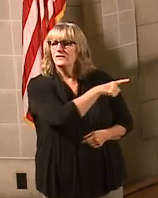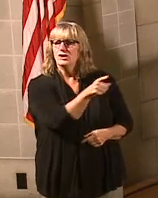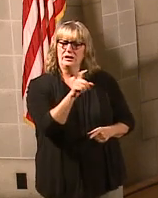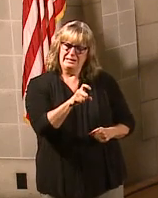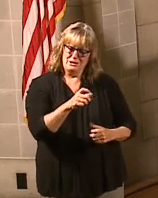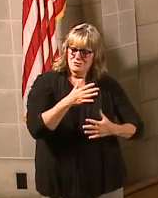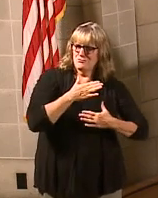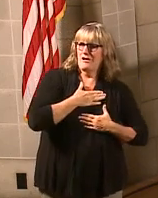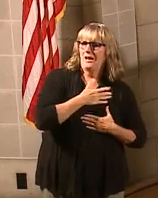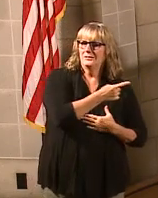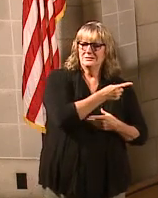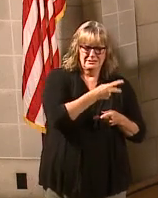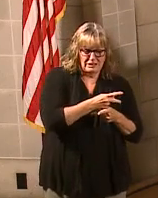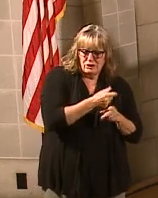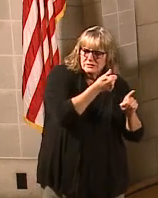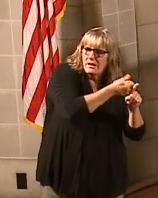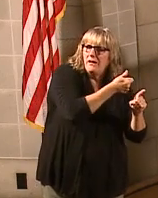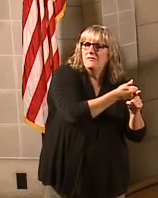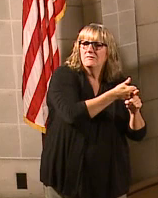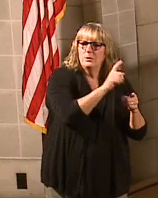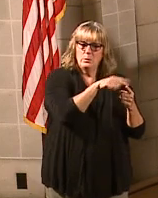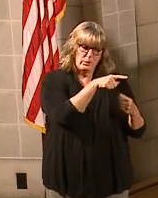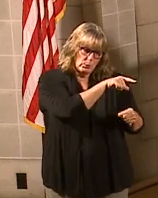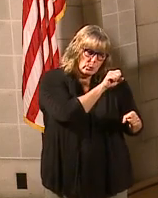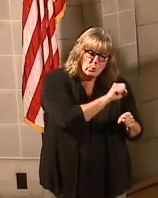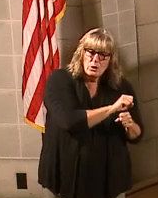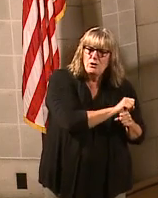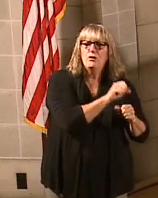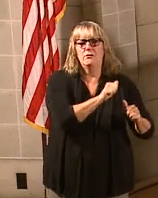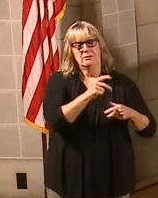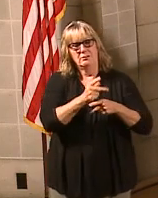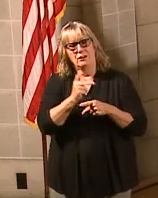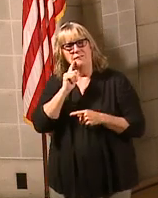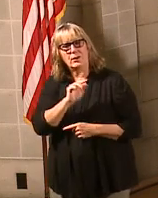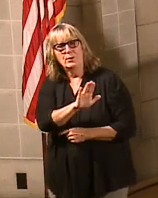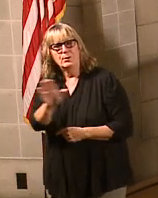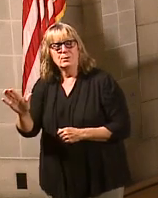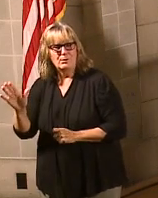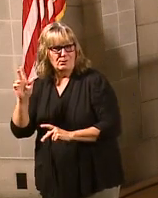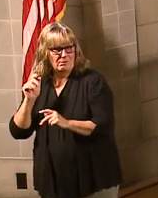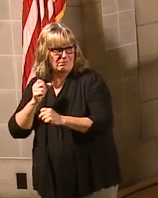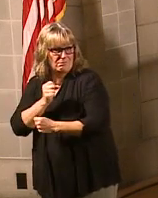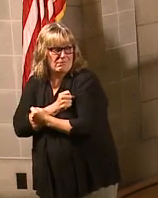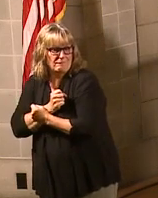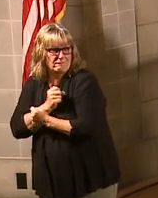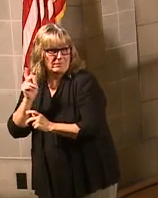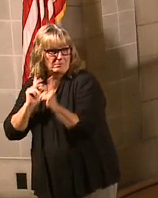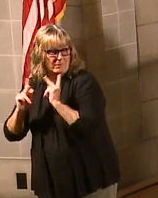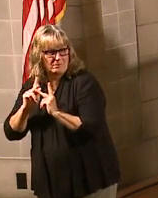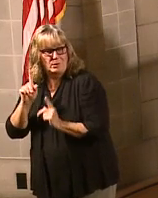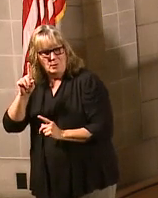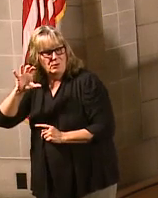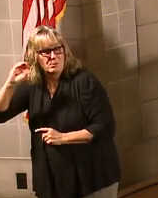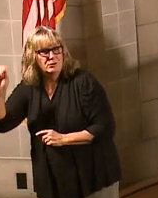WE CONTINUE TO ASK THEM TO WORK LONGER AND HARDER. WE NEED THEM TO HAVE DOWNTIME TO